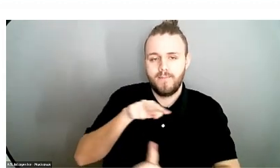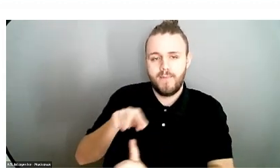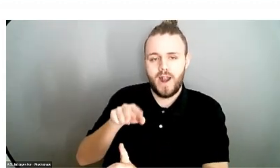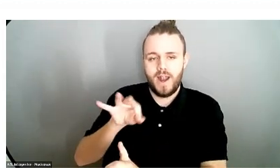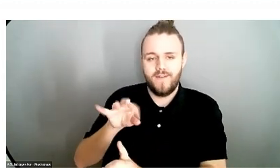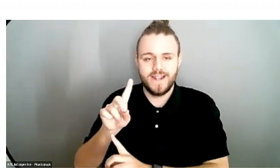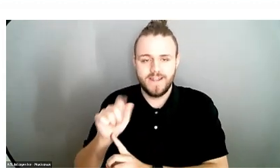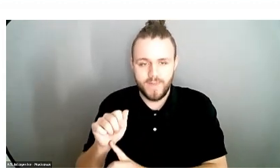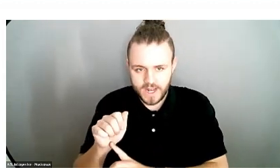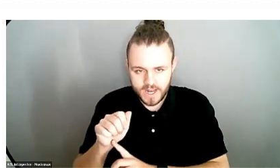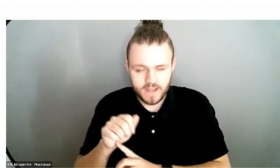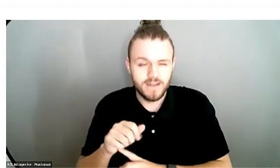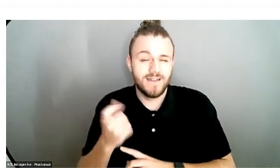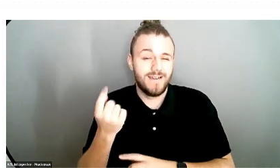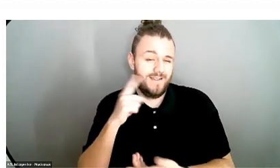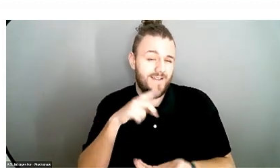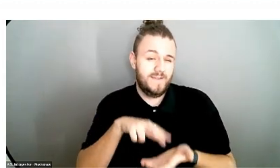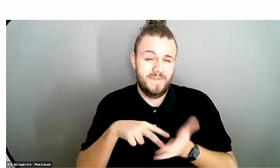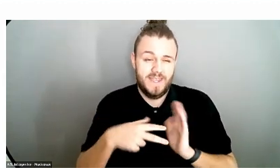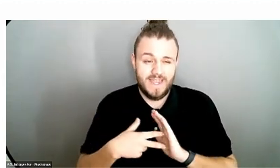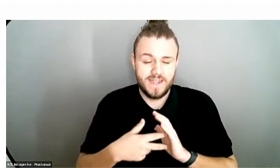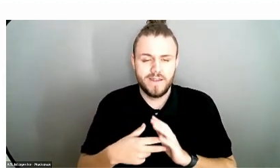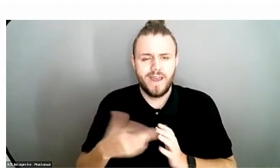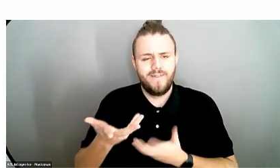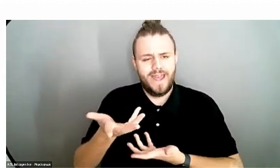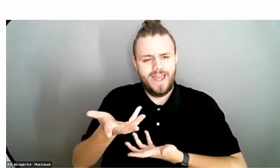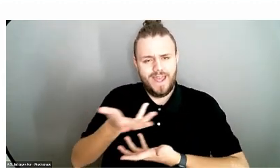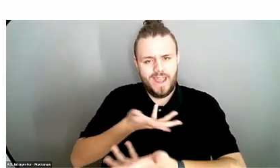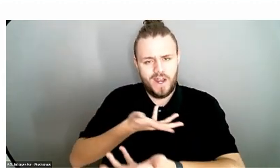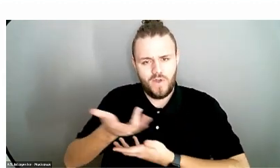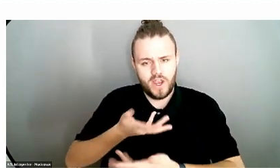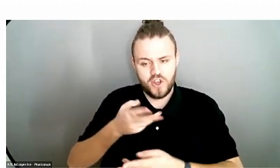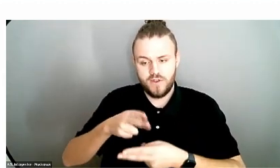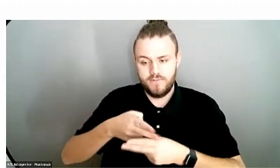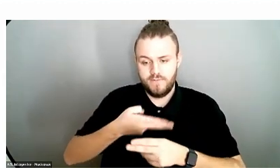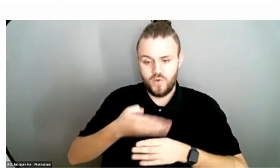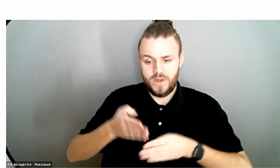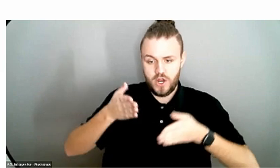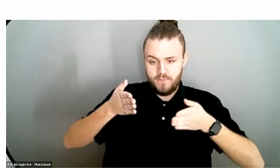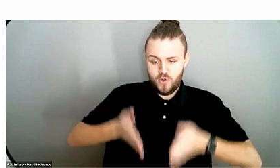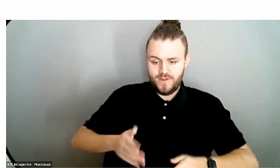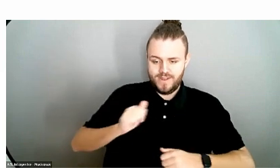meaning that there's an interaction between a person with a health conditions and